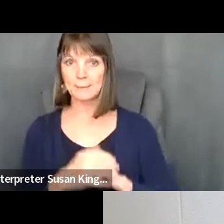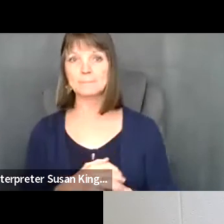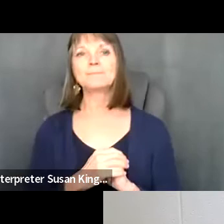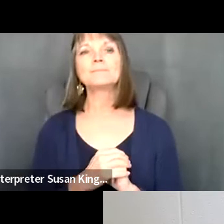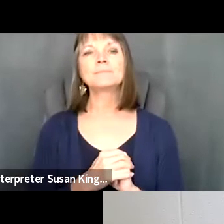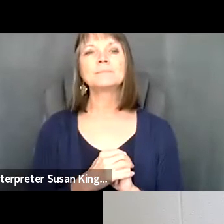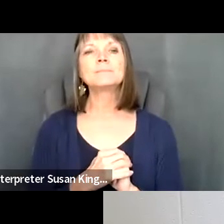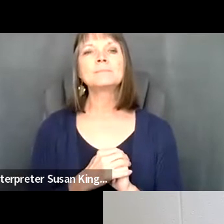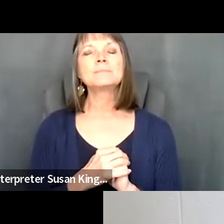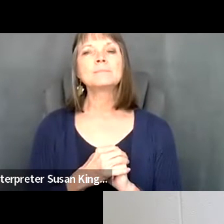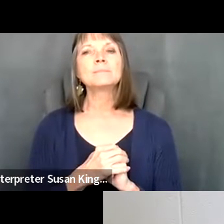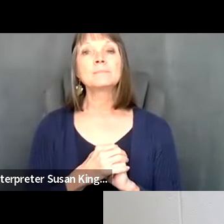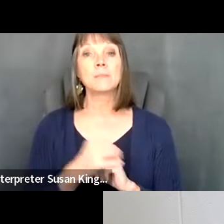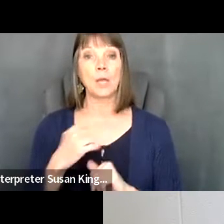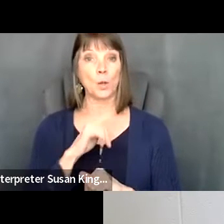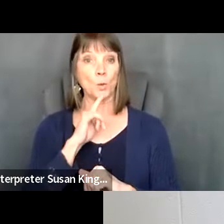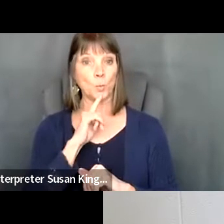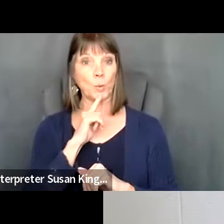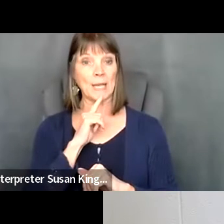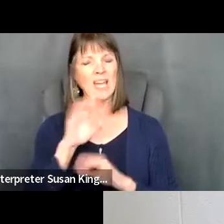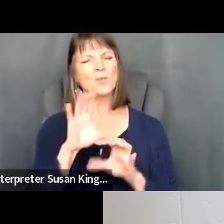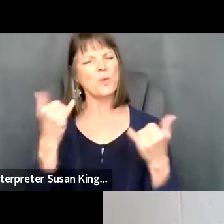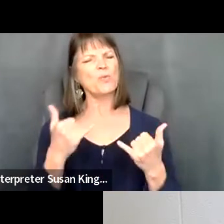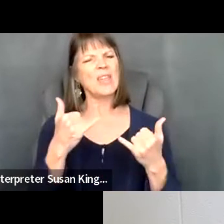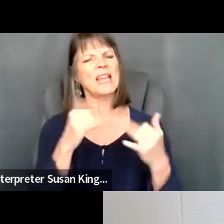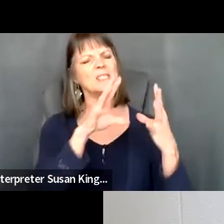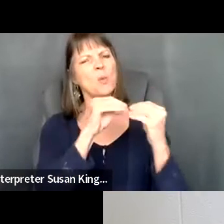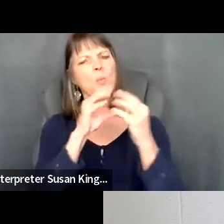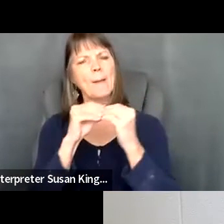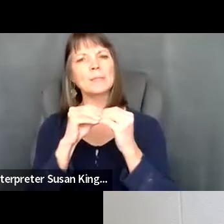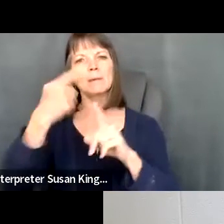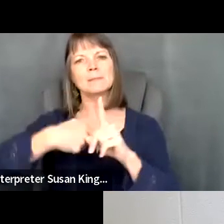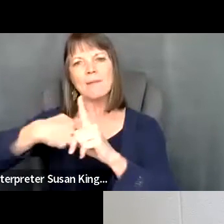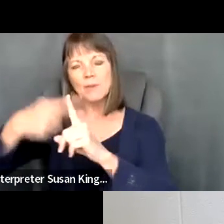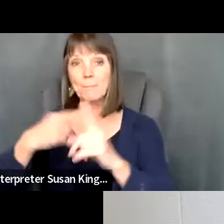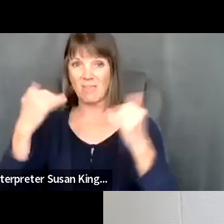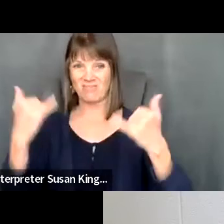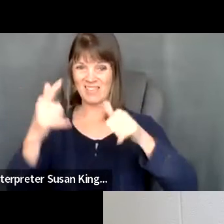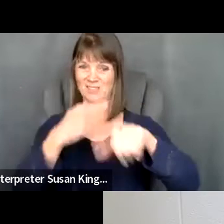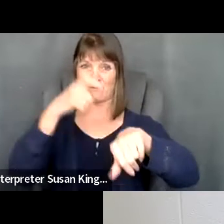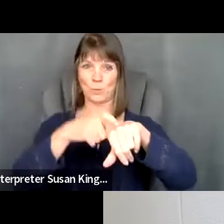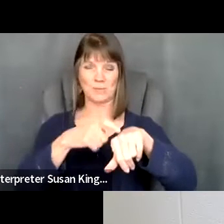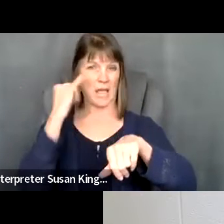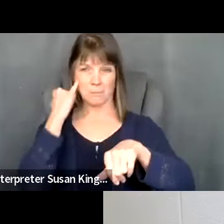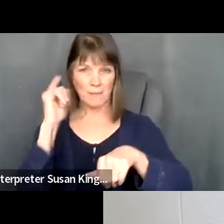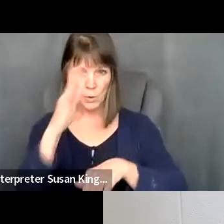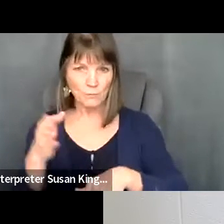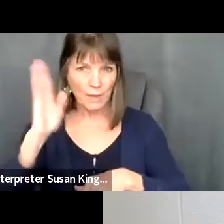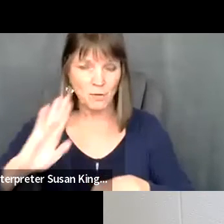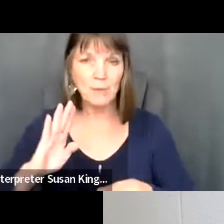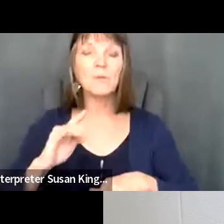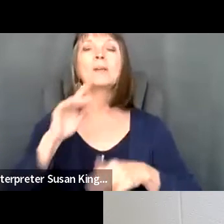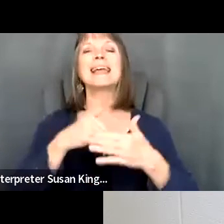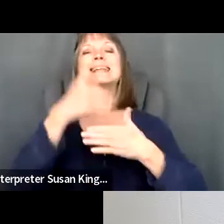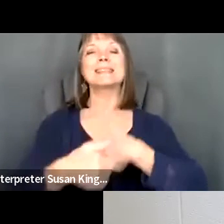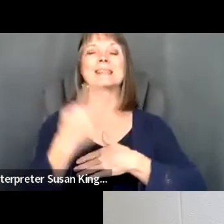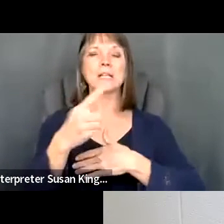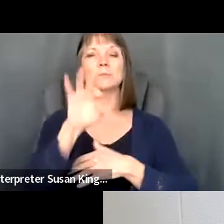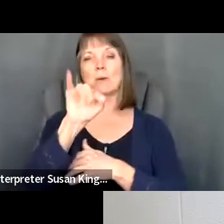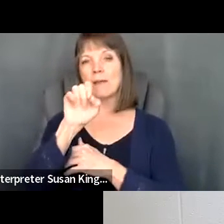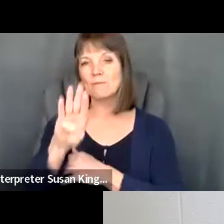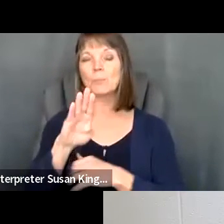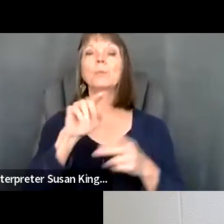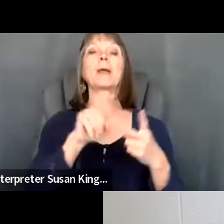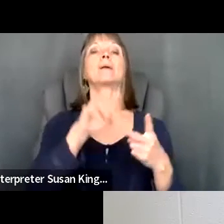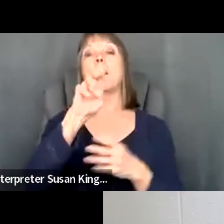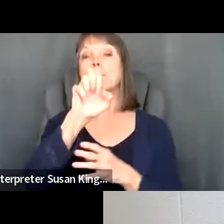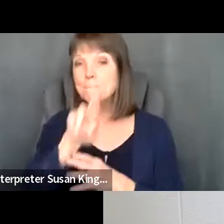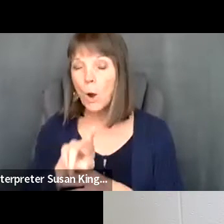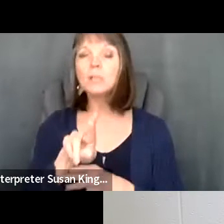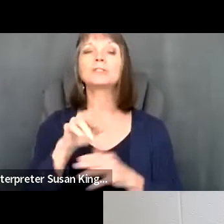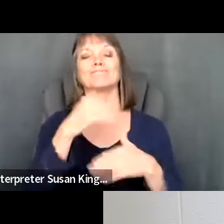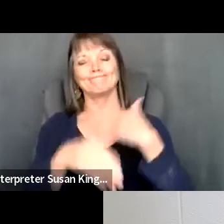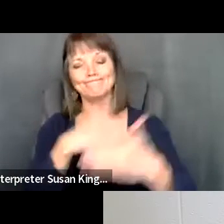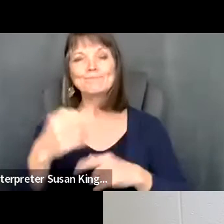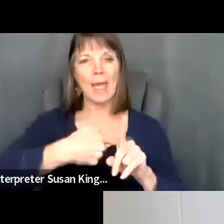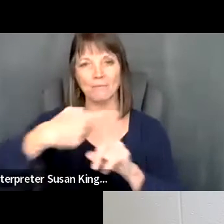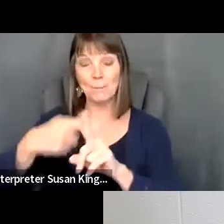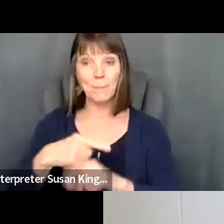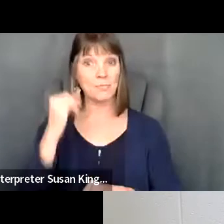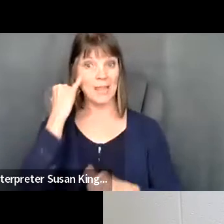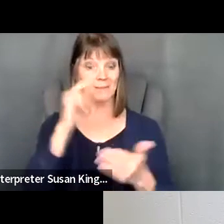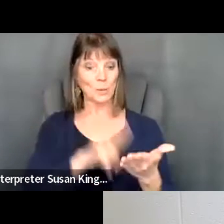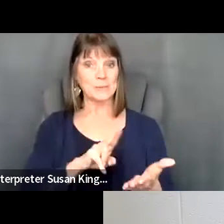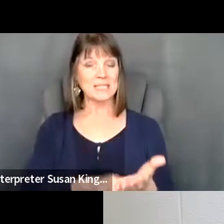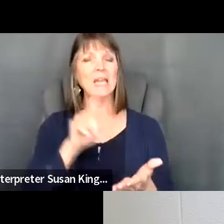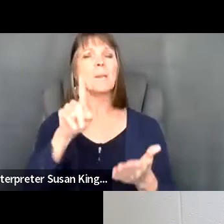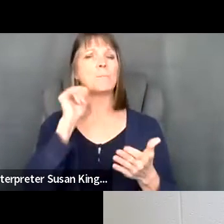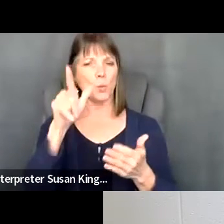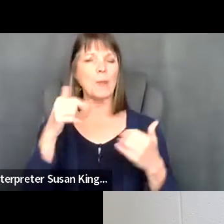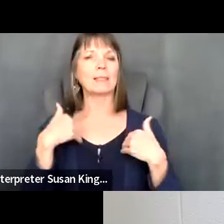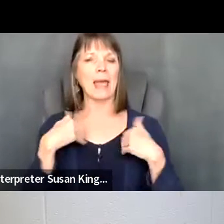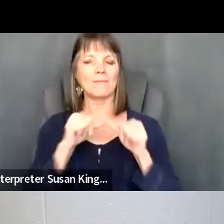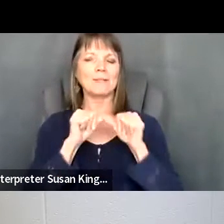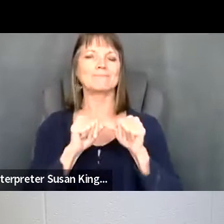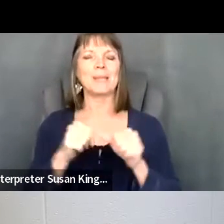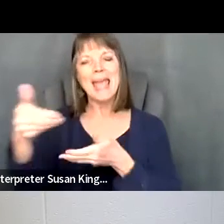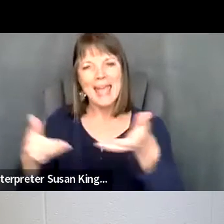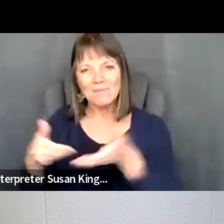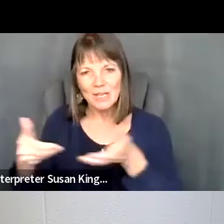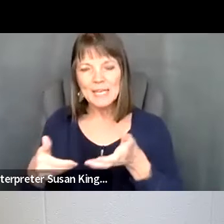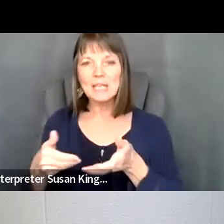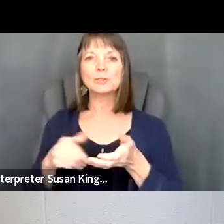Kelly Crosbie: Um. We do this side by side, Webinars, every month that this happens to be the first time that you came, so we'll have our next one in February and another one in March. So that's the schedule. If you did sign up for the Webinars you should have a standing invitation to all of the meetings